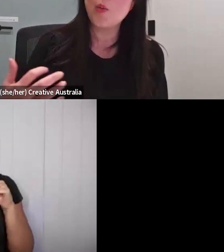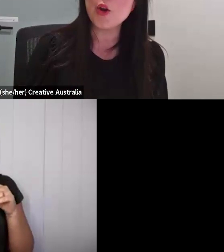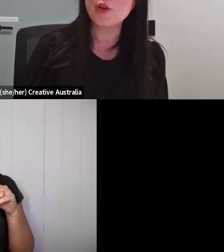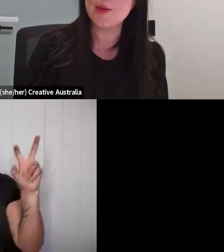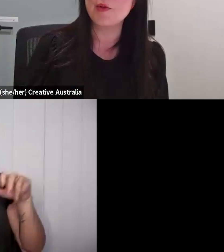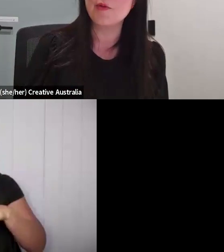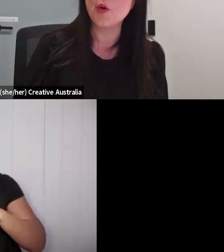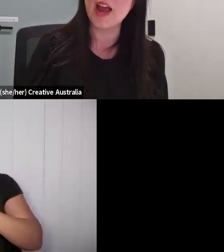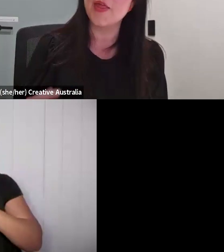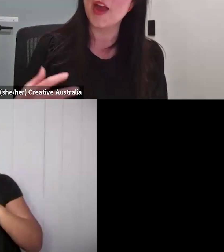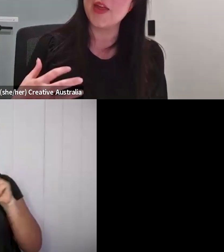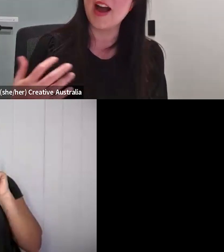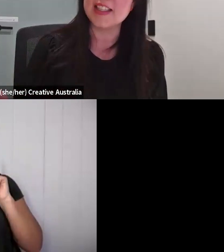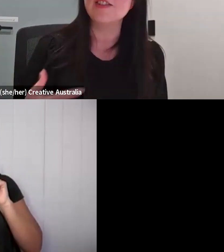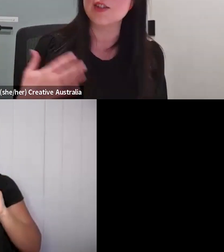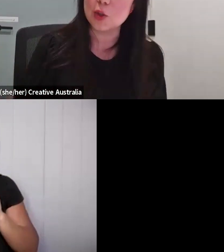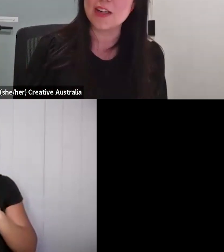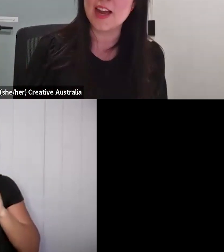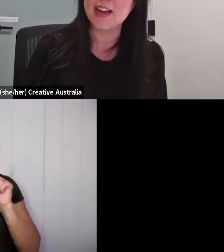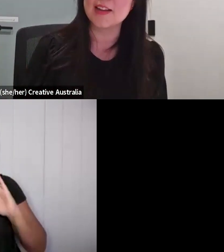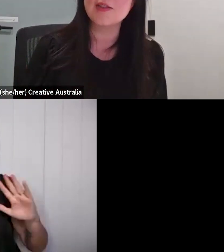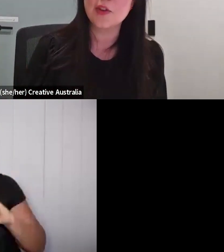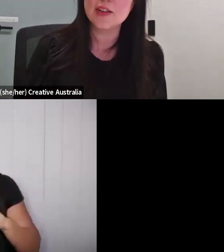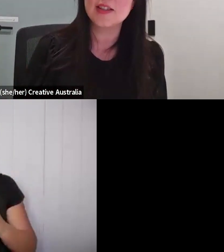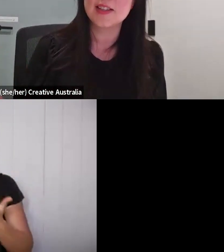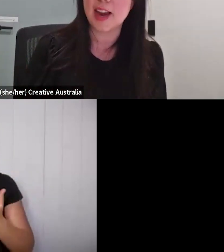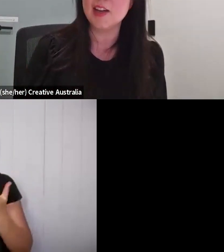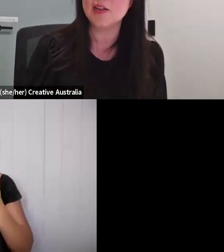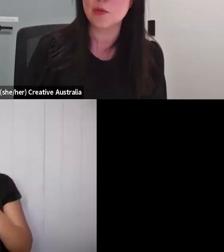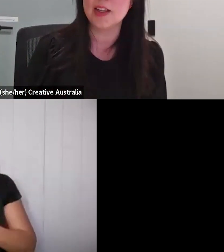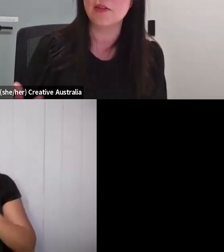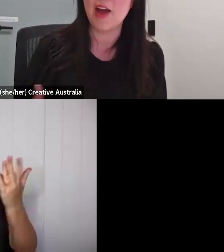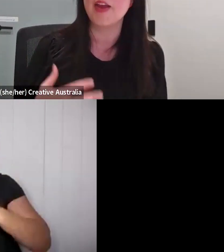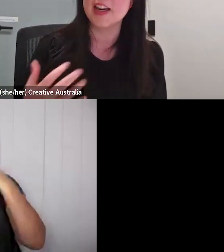what you are trying to put forward, and this idea of storytelling. This first stage is around the